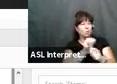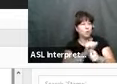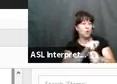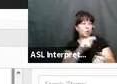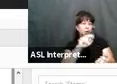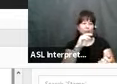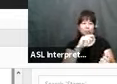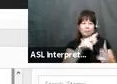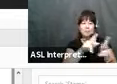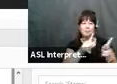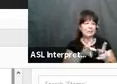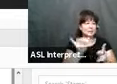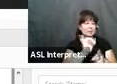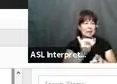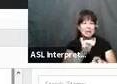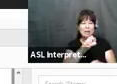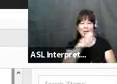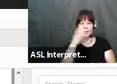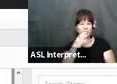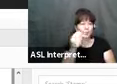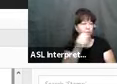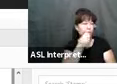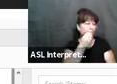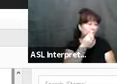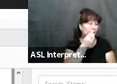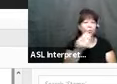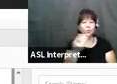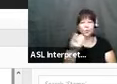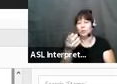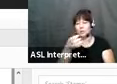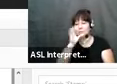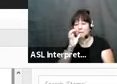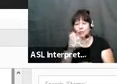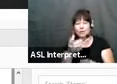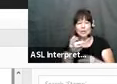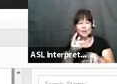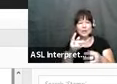places like agricultural farm work, food and beverage production, et cetera.